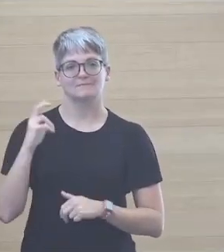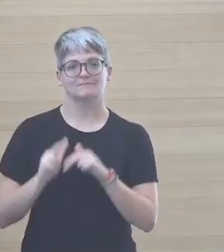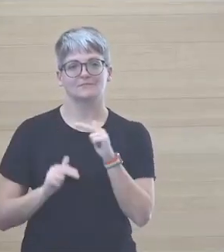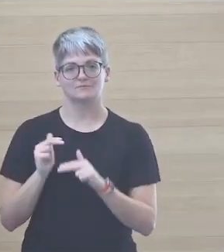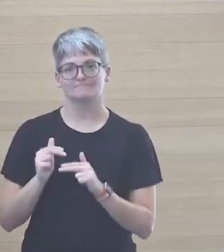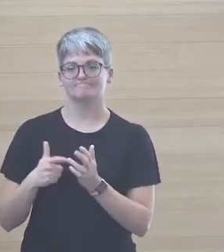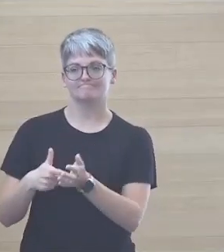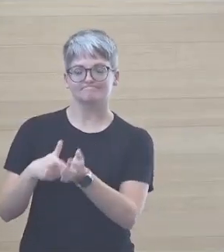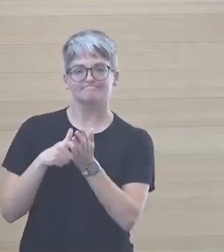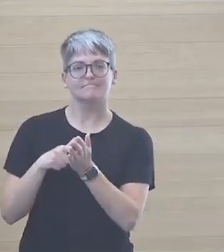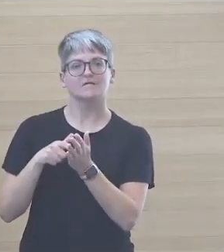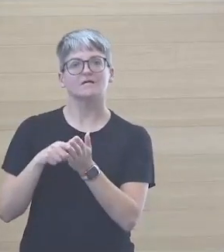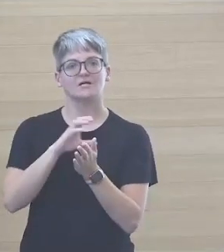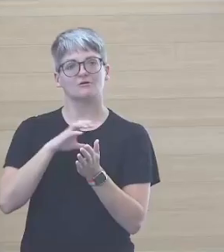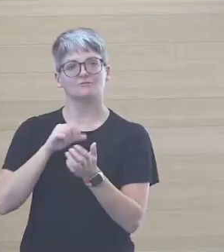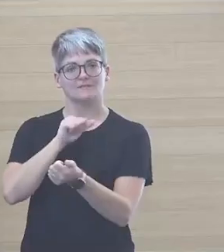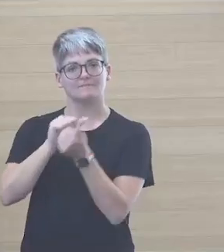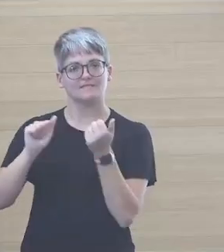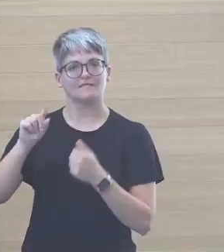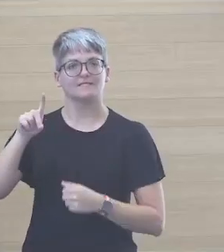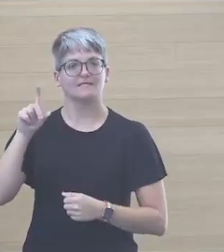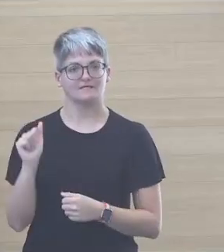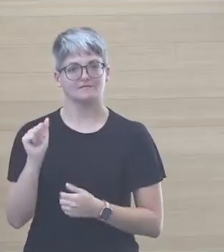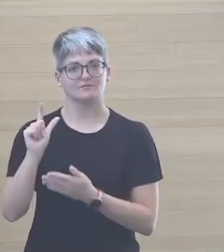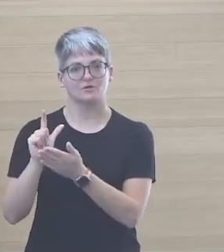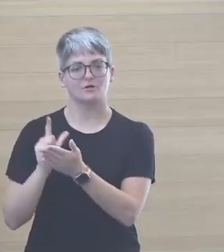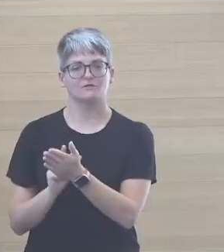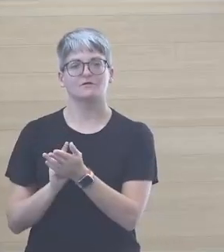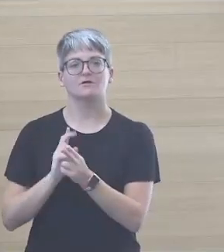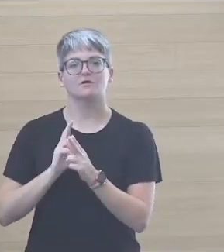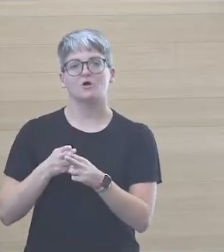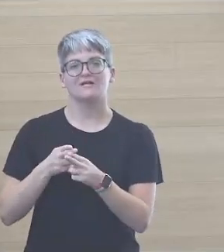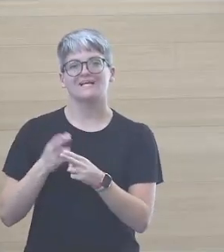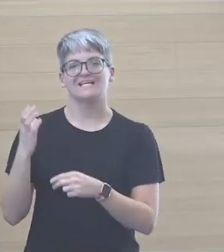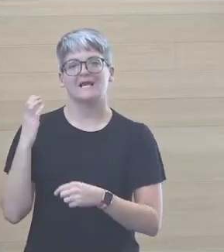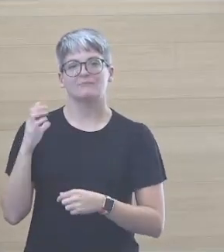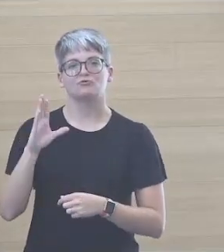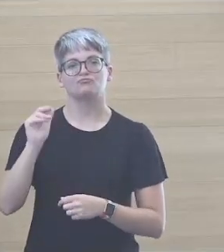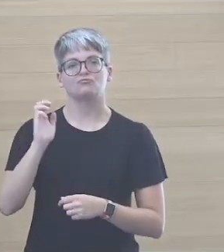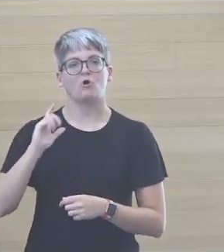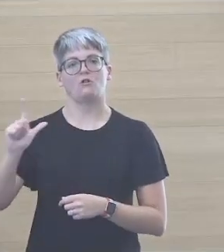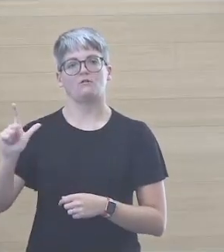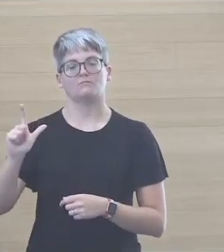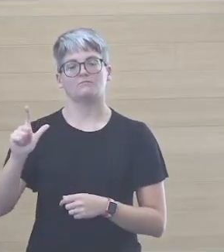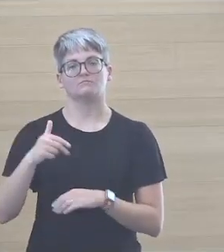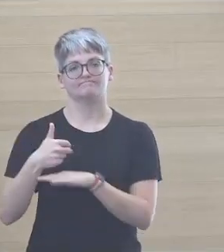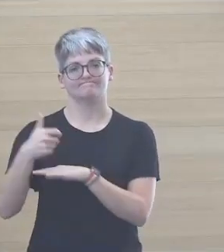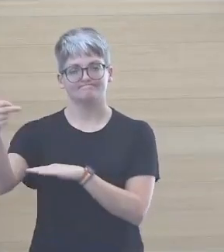the Americans with Disabilities Act. This was known as the Capitol Crawl. And on the screen is